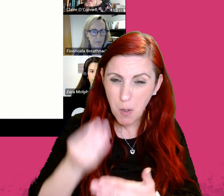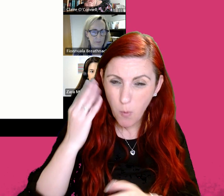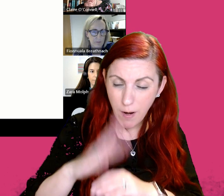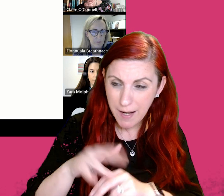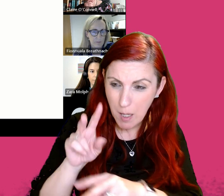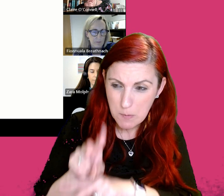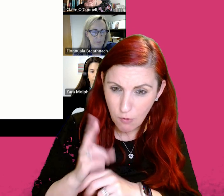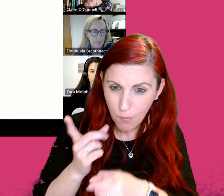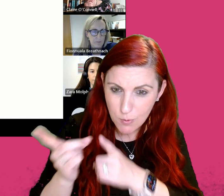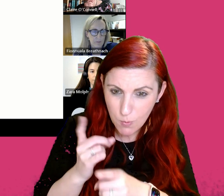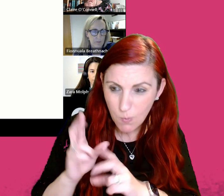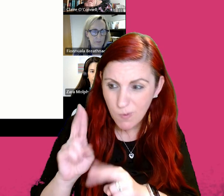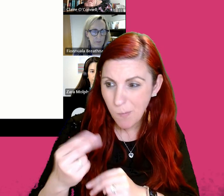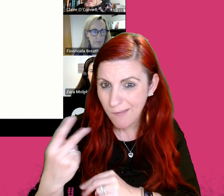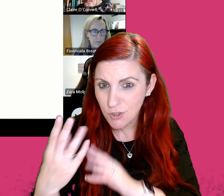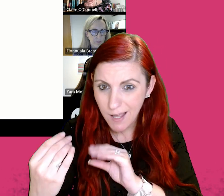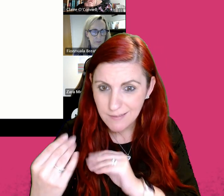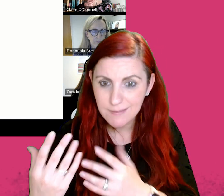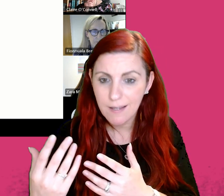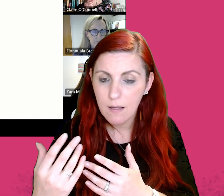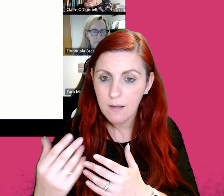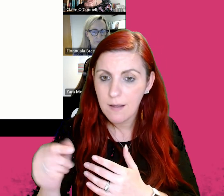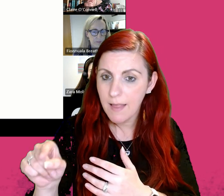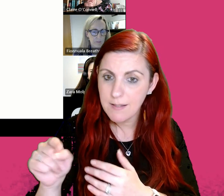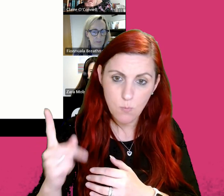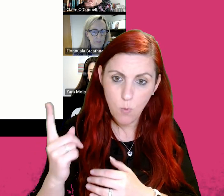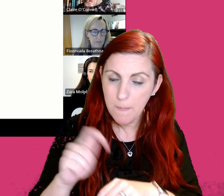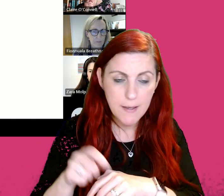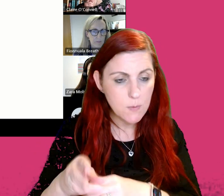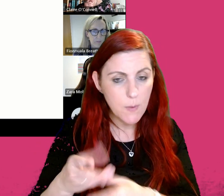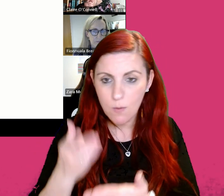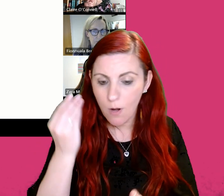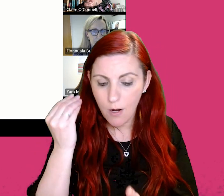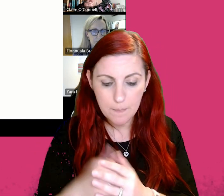have a coffee in a chat and for patients the PPI opportunities notice board I'll show you